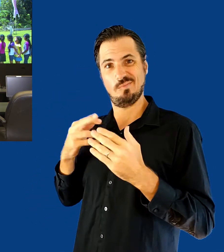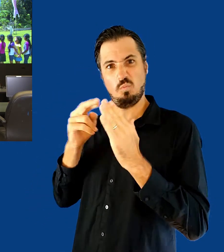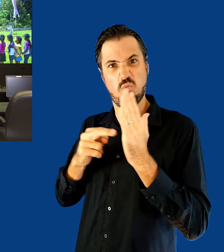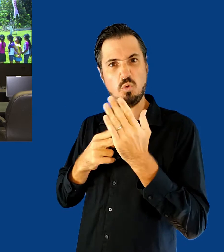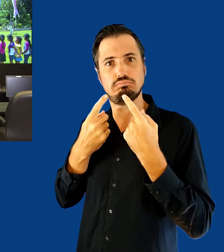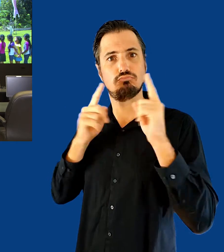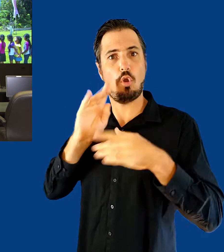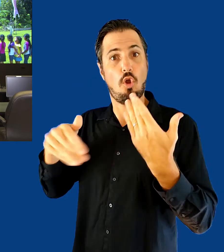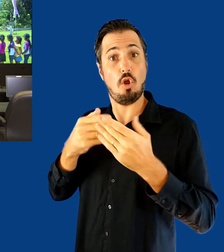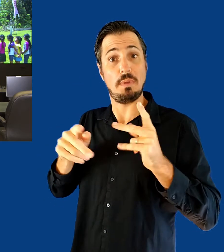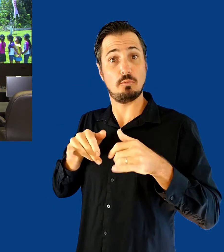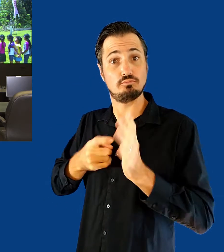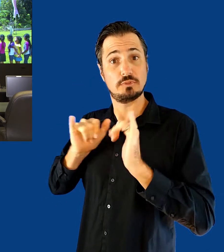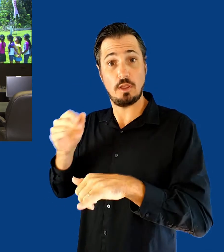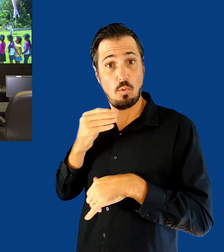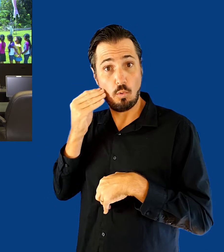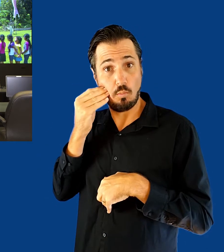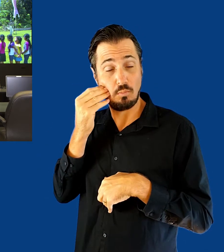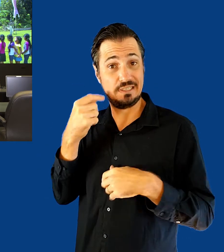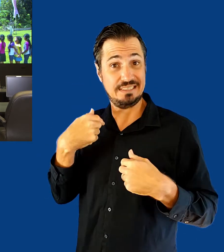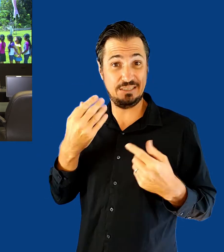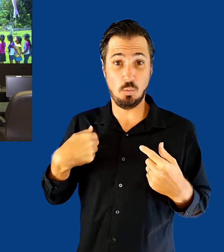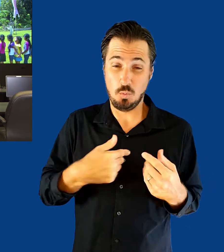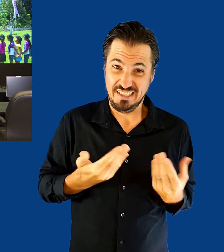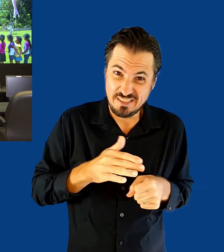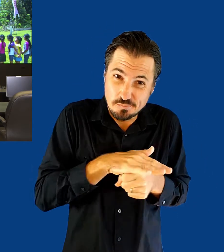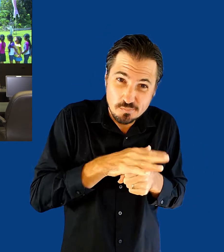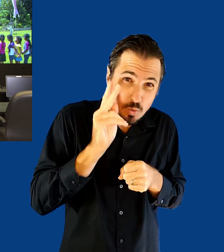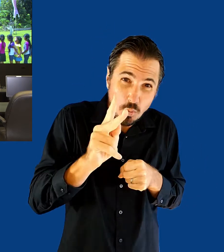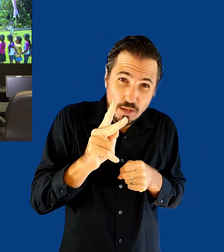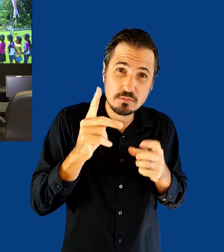This was our way of encouraging people to stay home and limit unnecessary travel.